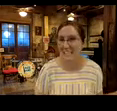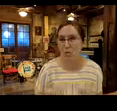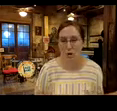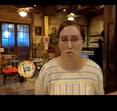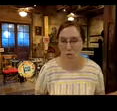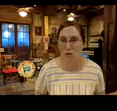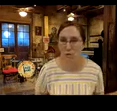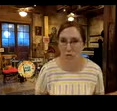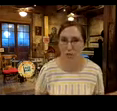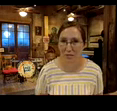and it worked really beautifully.